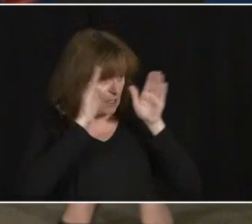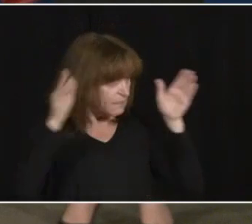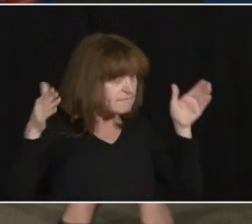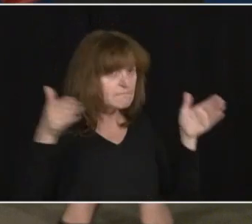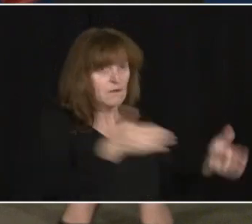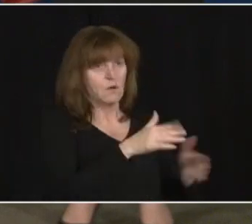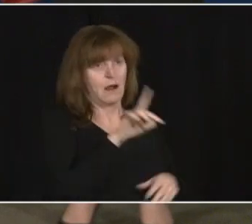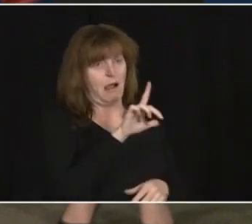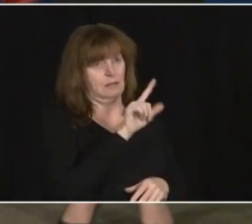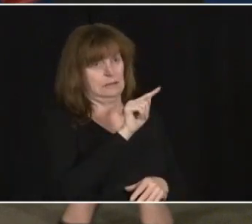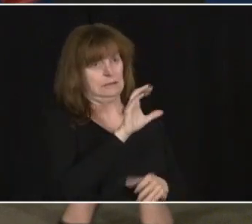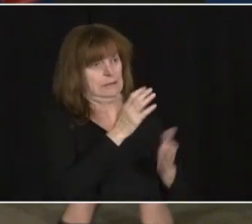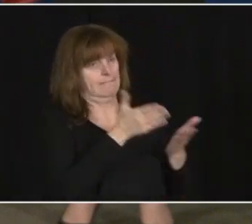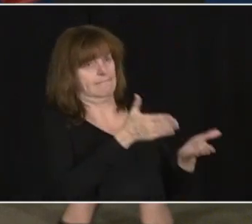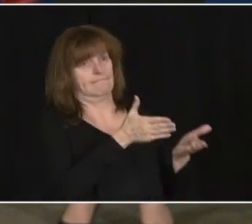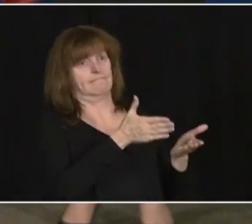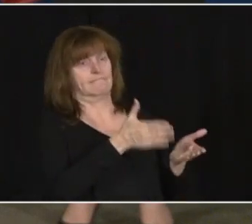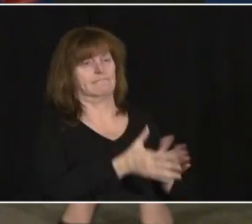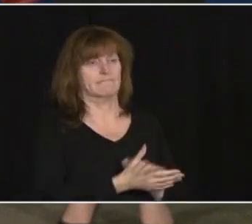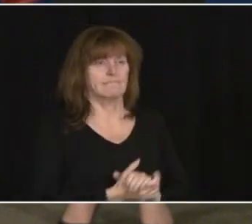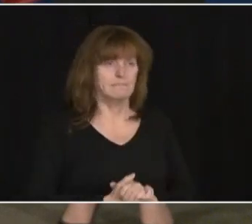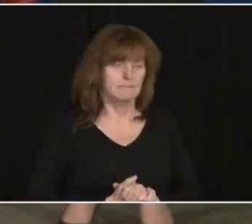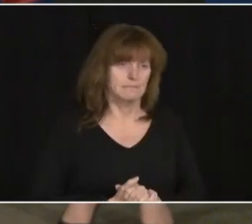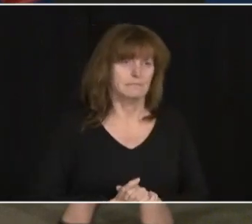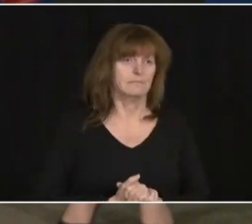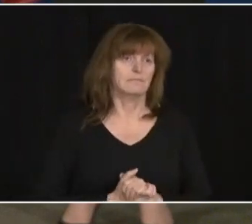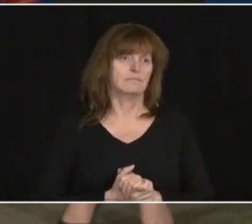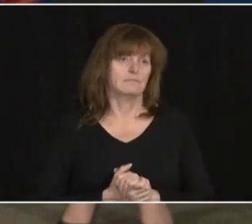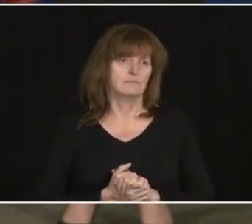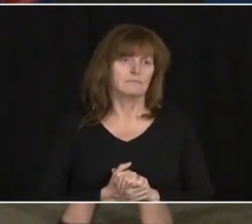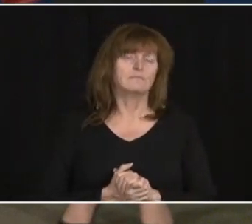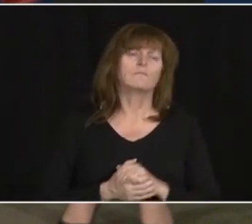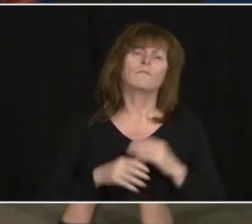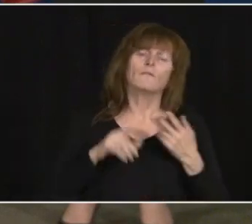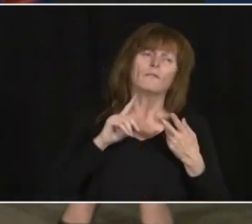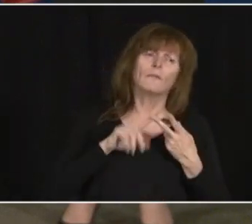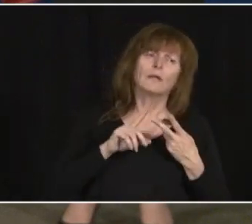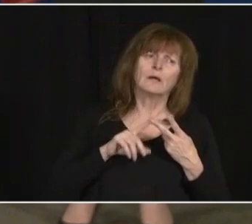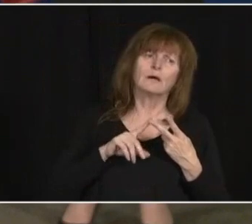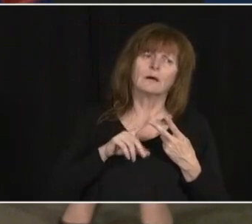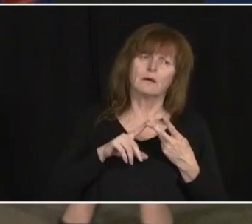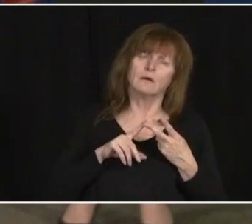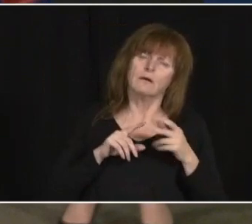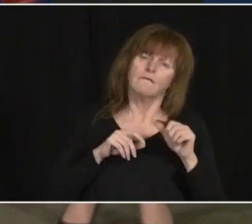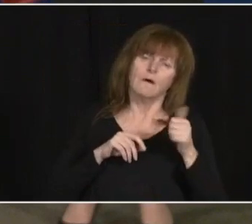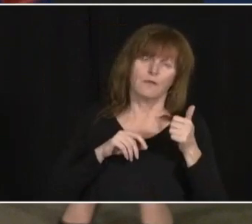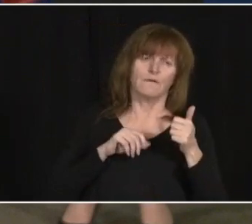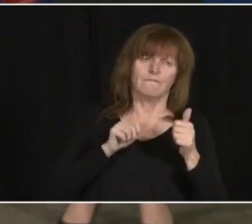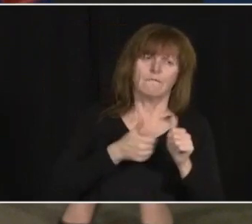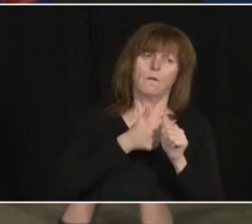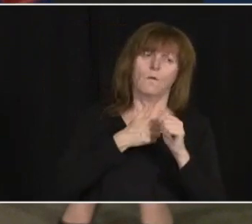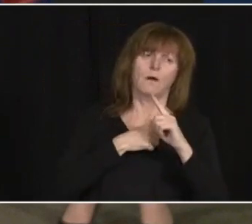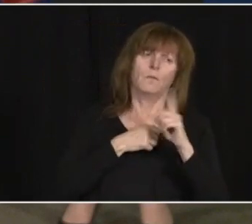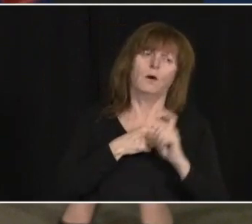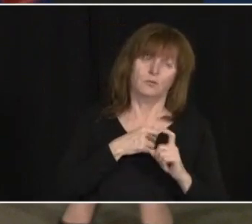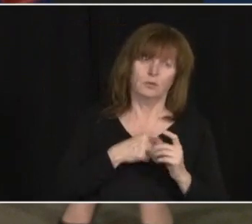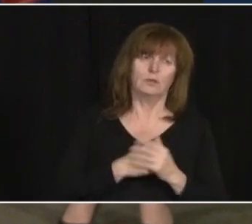We are throwing every possible resource we can at the long-term care homes. Premier by way of follow on your earlier comments about the